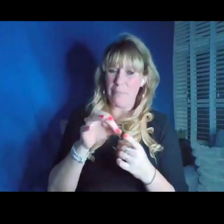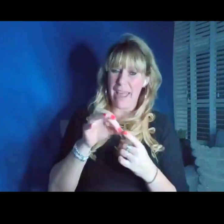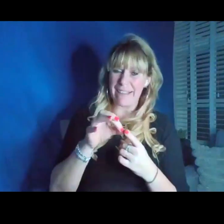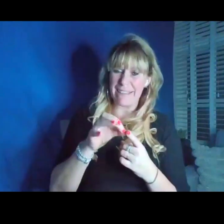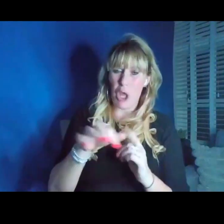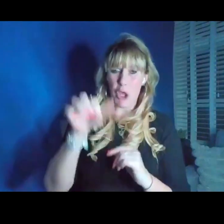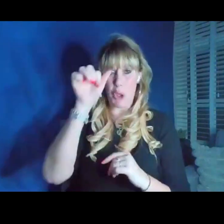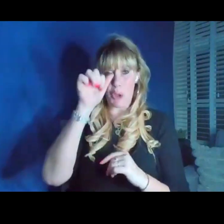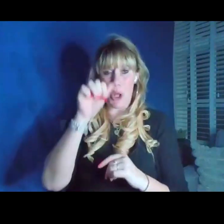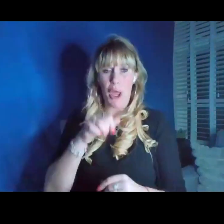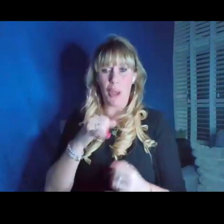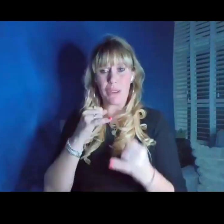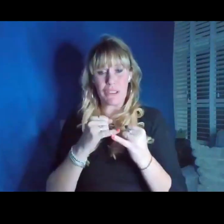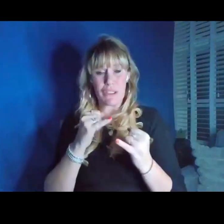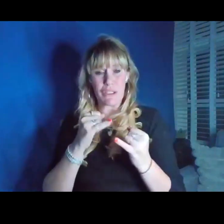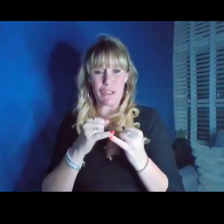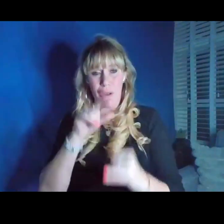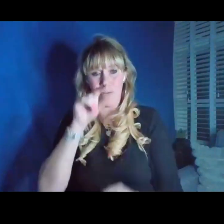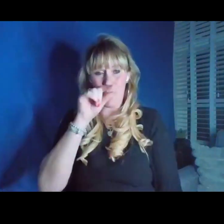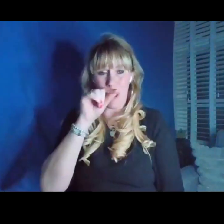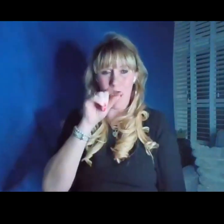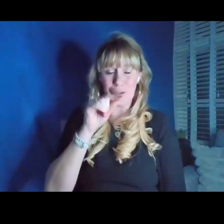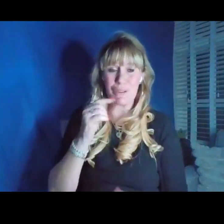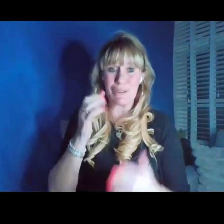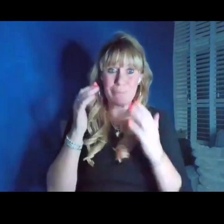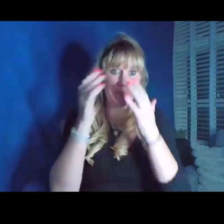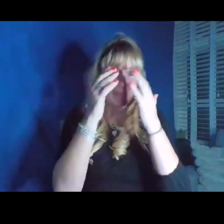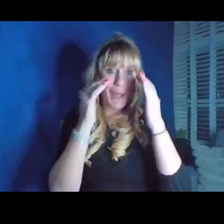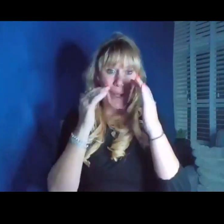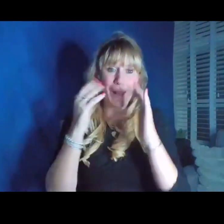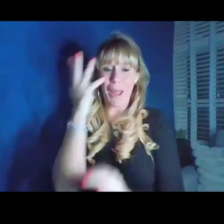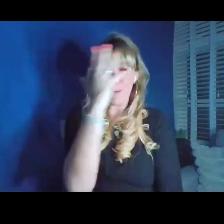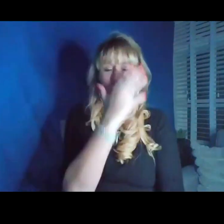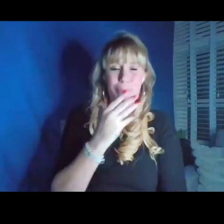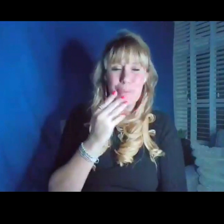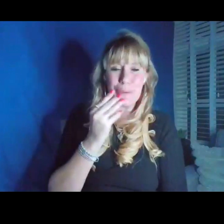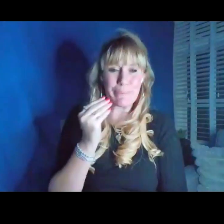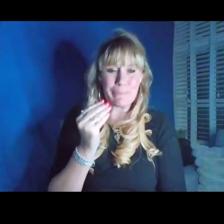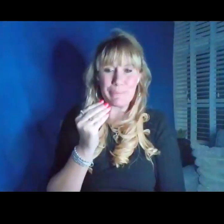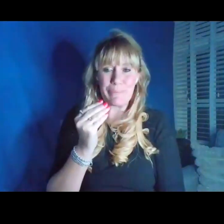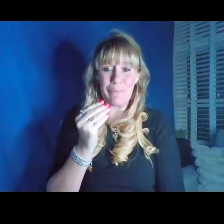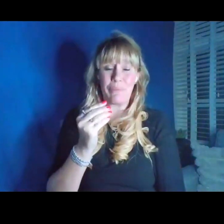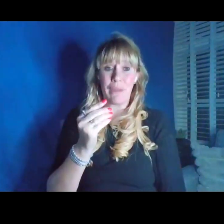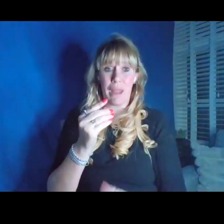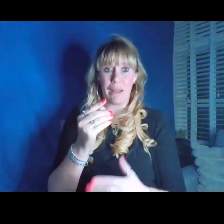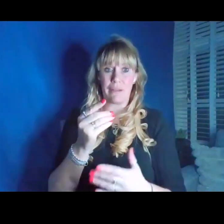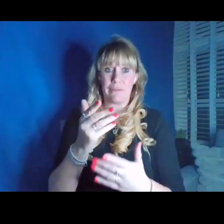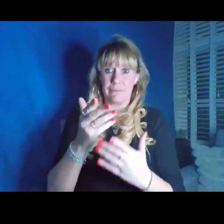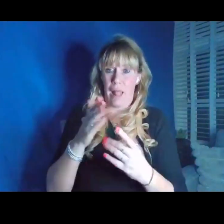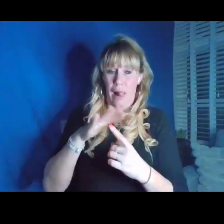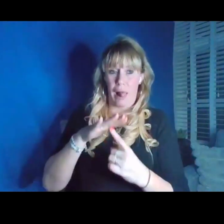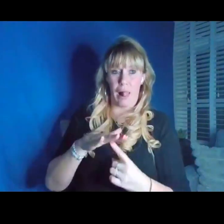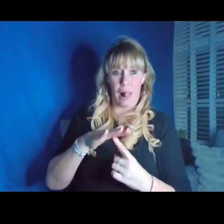Sophie Partridge, sparkled pretty face said this to me at low times, hers and mine.